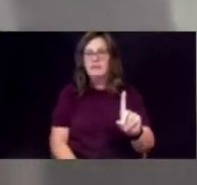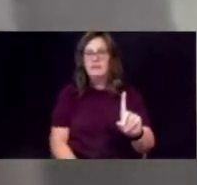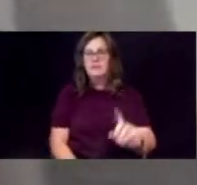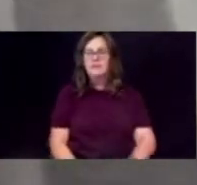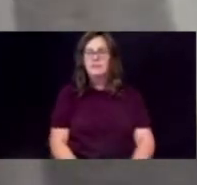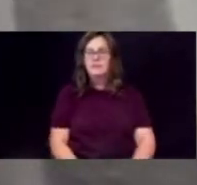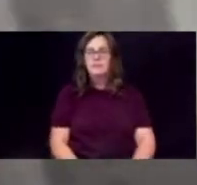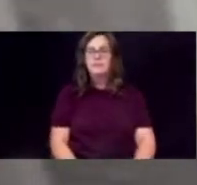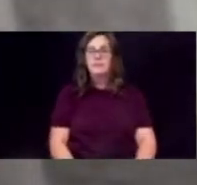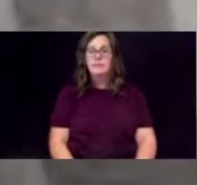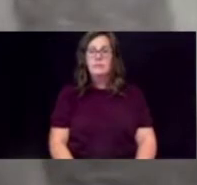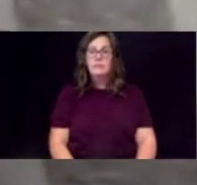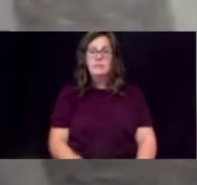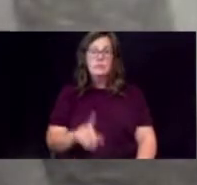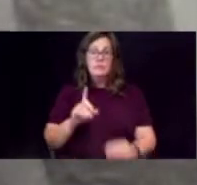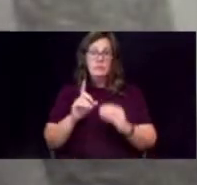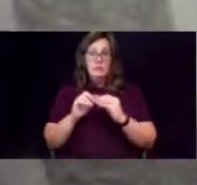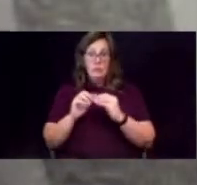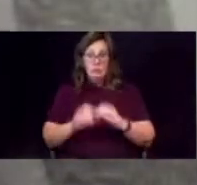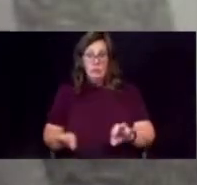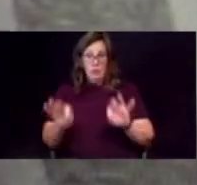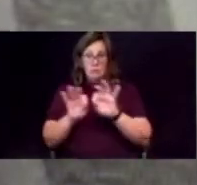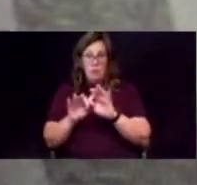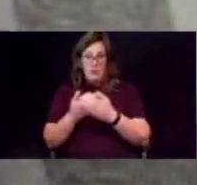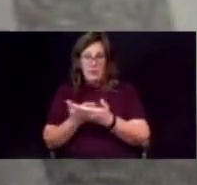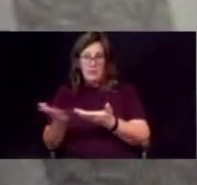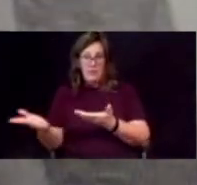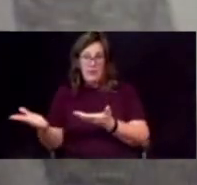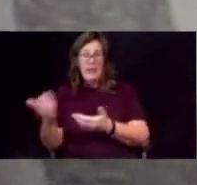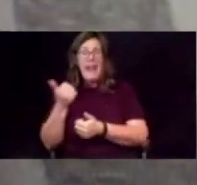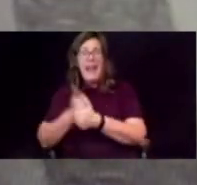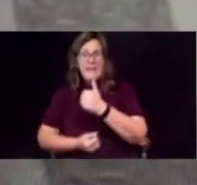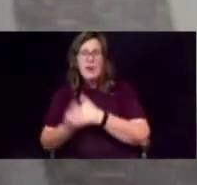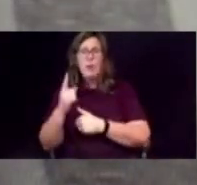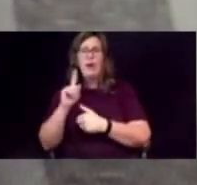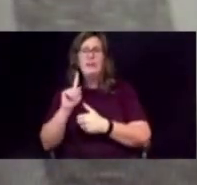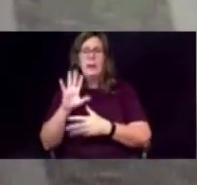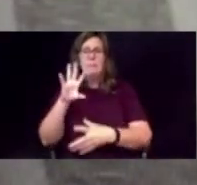i would want to touch on that everybody mentioned is that everybody belongs to multiple communities